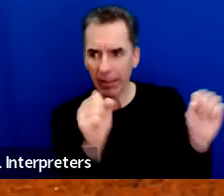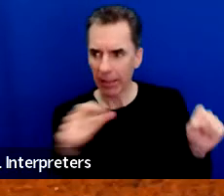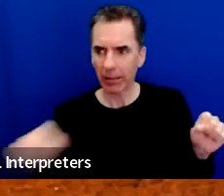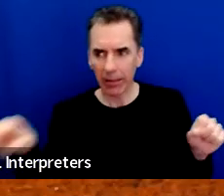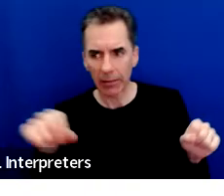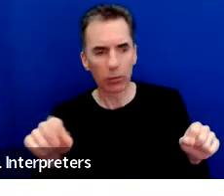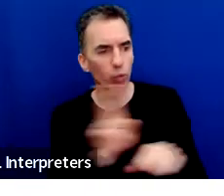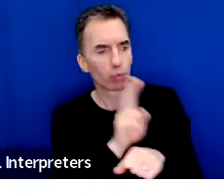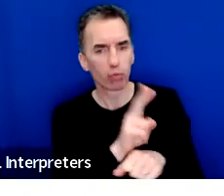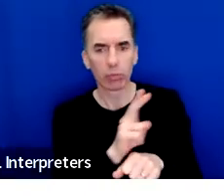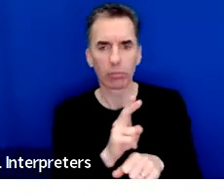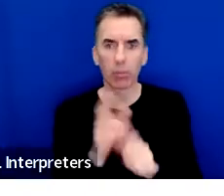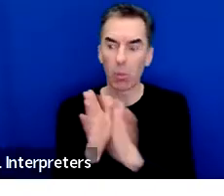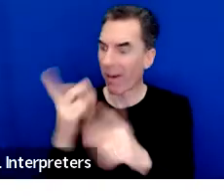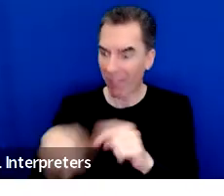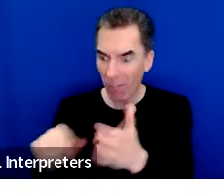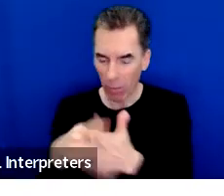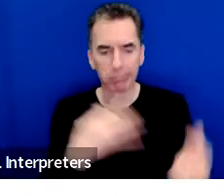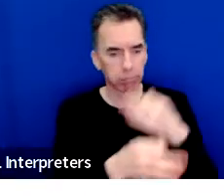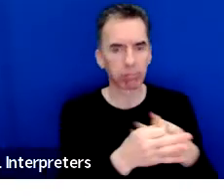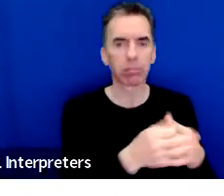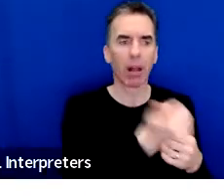So the that's sort of how I want to frame the session,